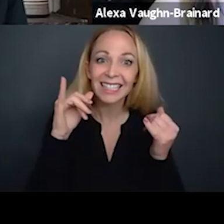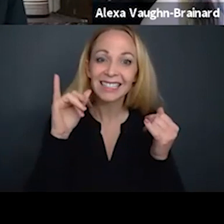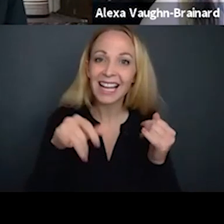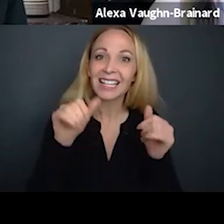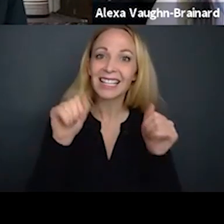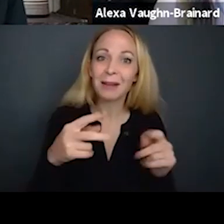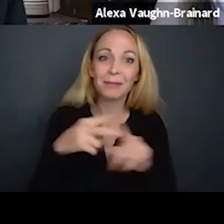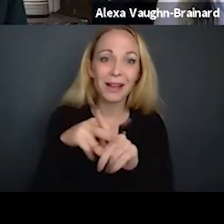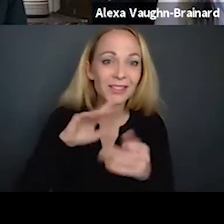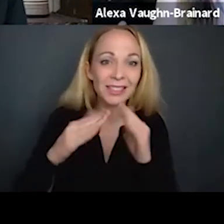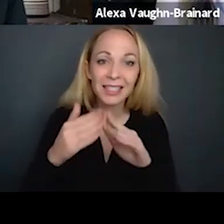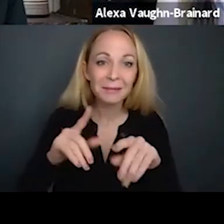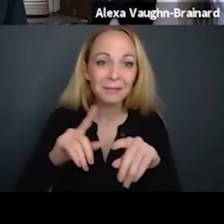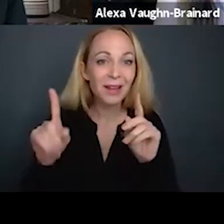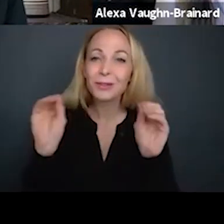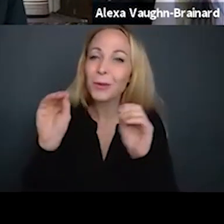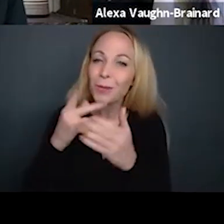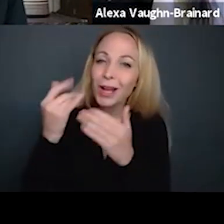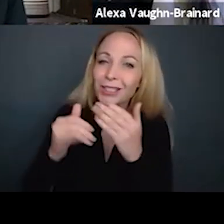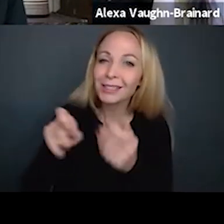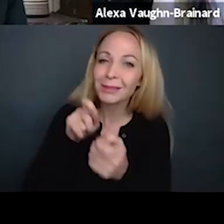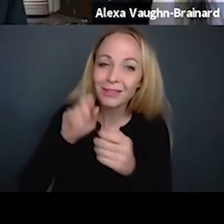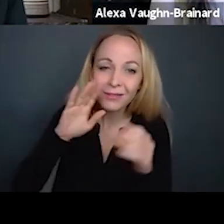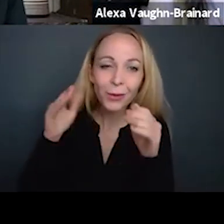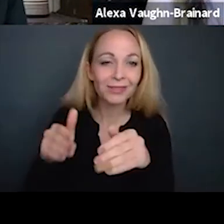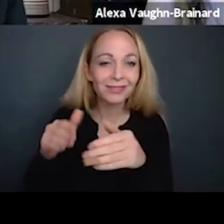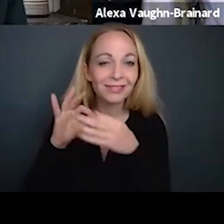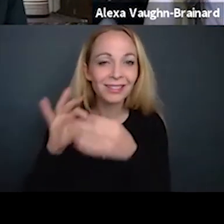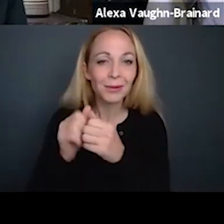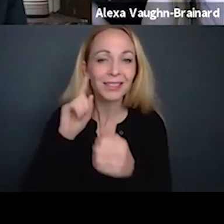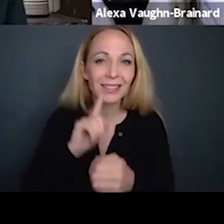There aren't enough projects that specifically focus on DeafSpace, DeafScape, or Universal Design in general.